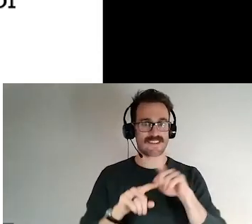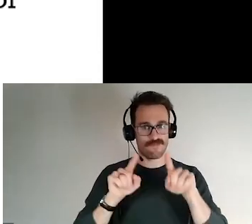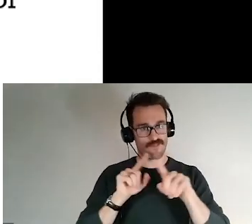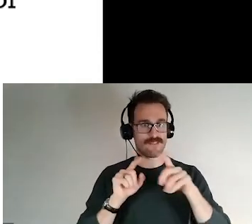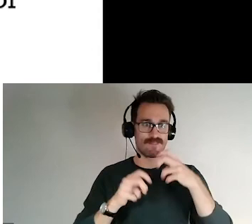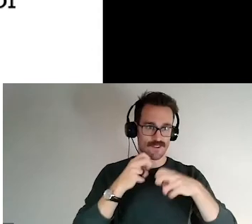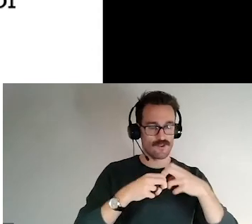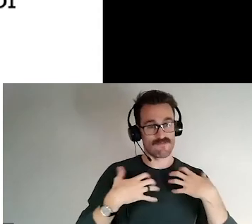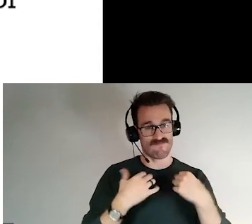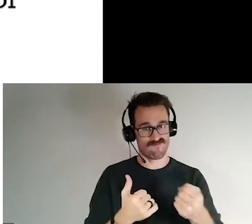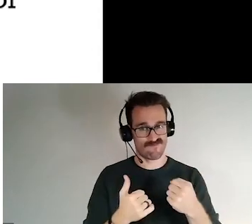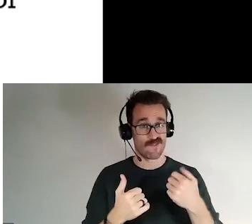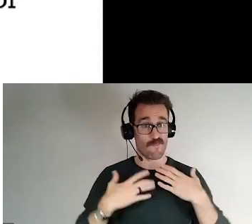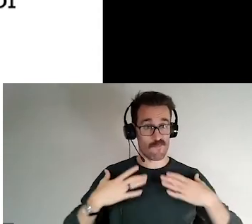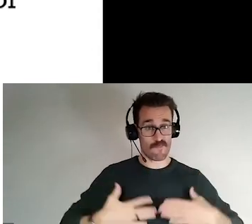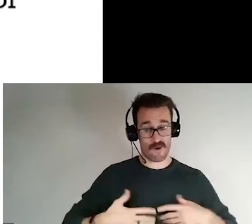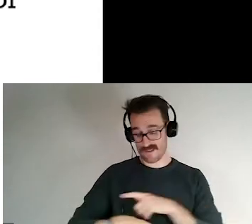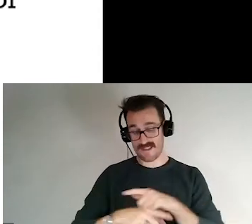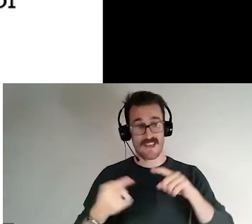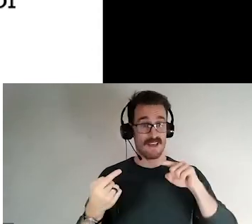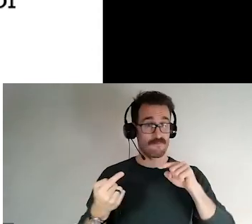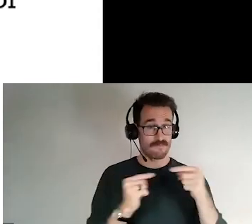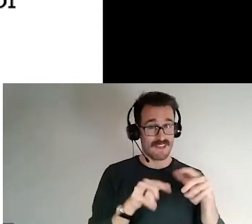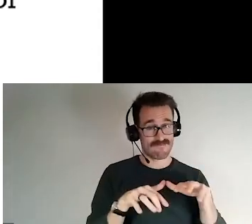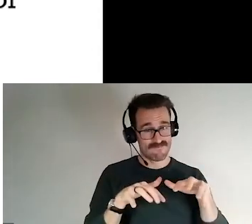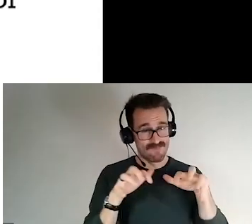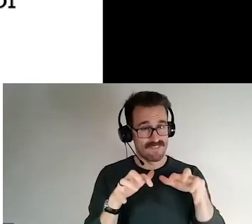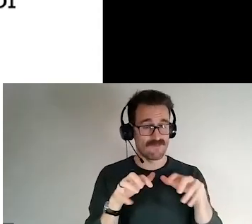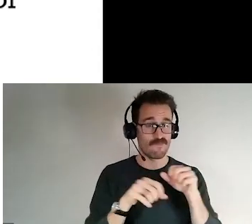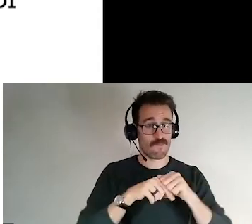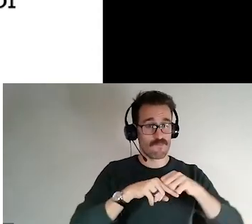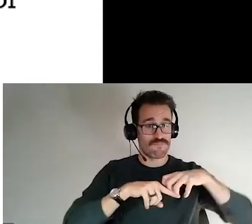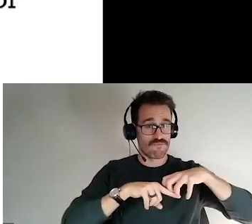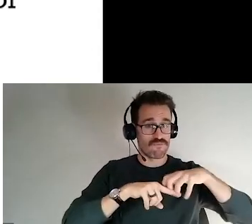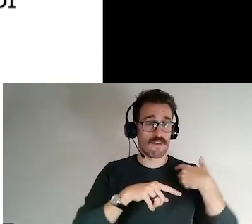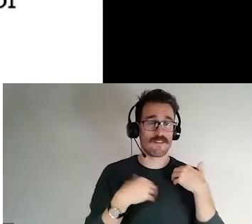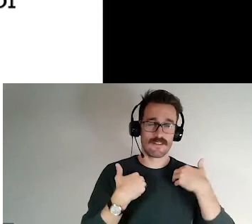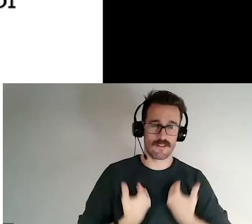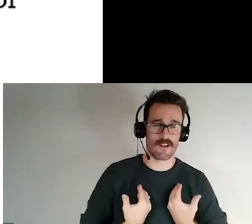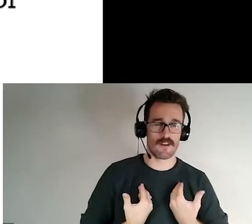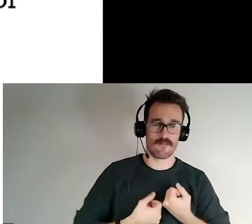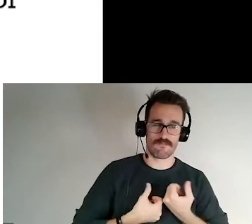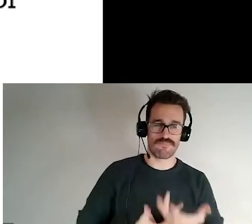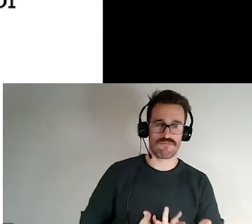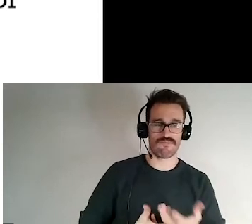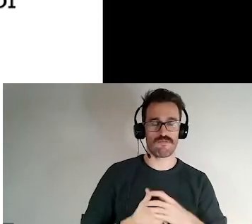the body which can cause pain, stiffness, swelling and fatigue. It can lead to irreparable damage,